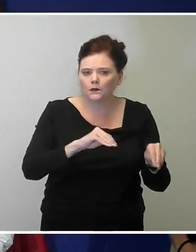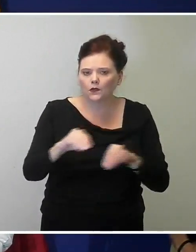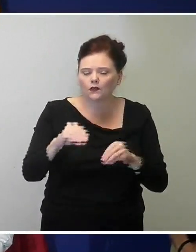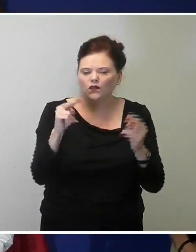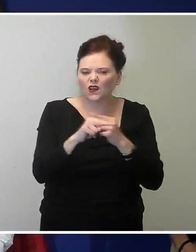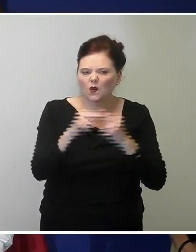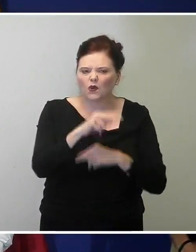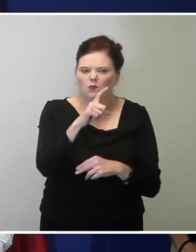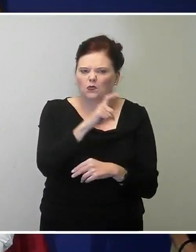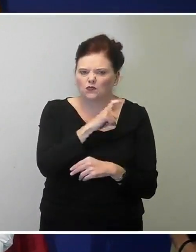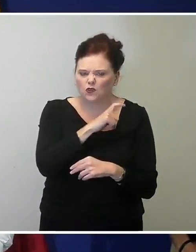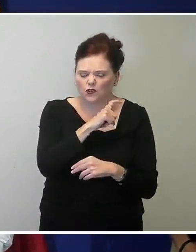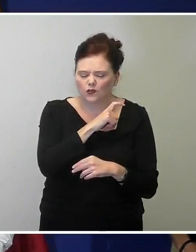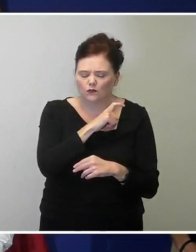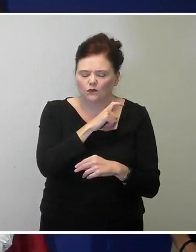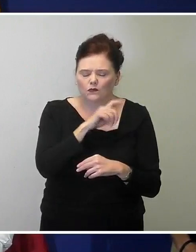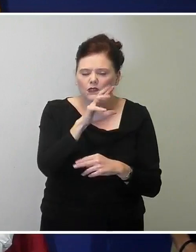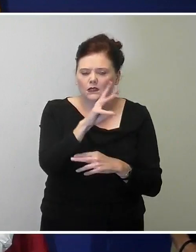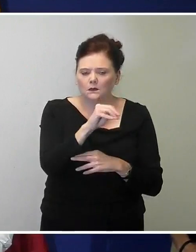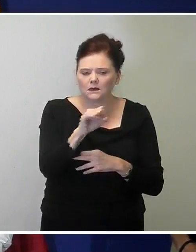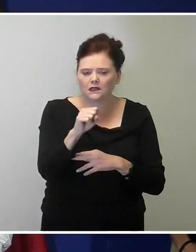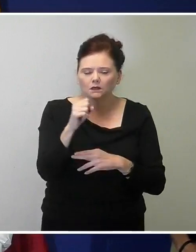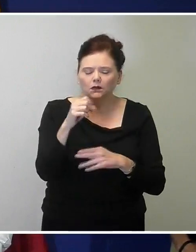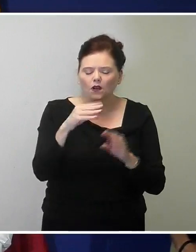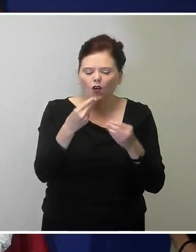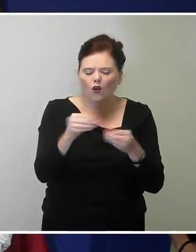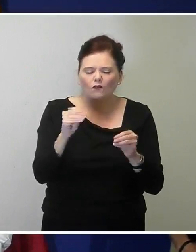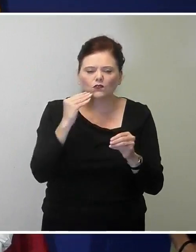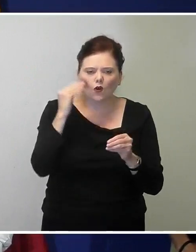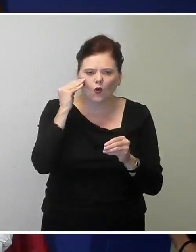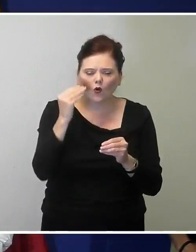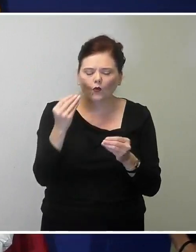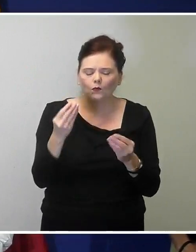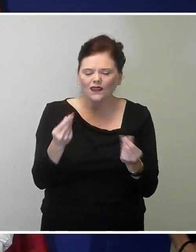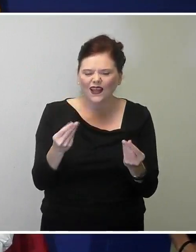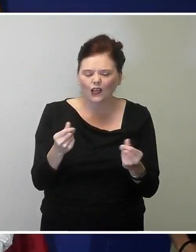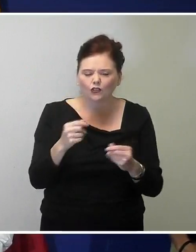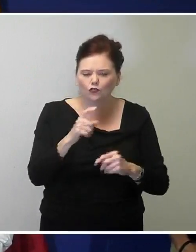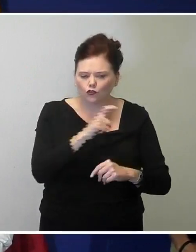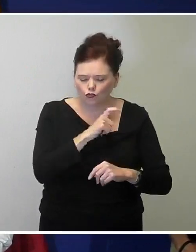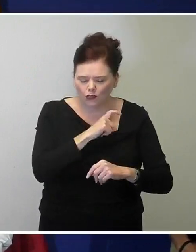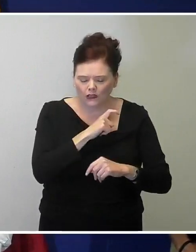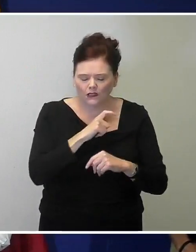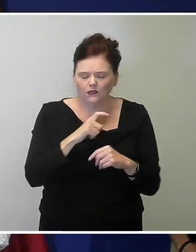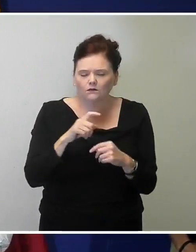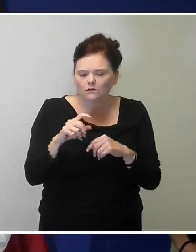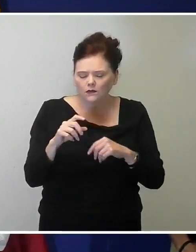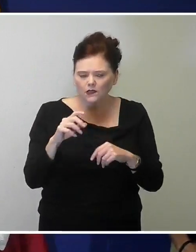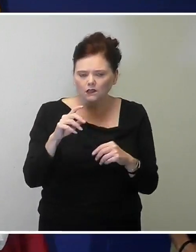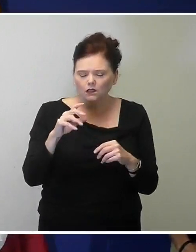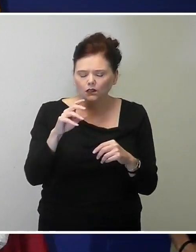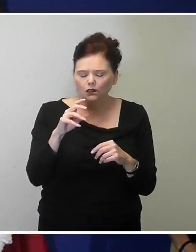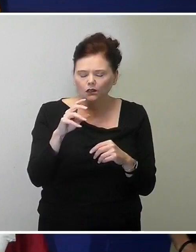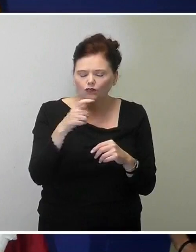NATURAL DISASTER. TO MOBILIZE MISSISSIPPI HIGHWAY